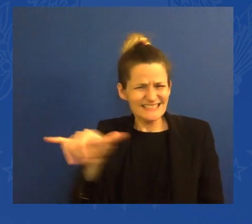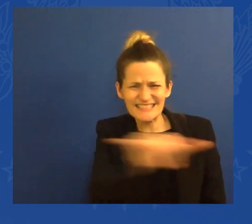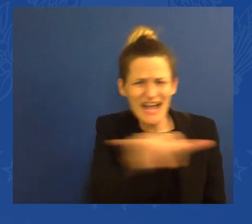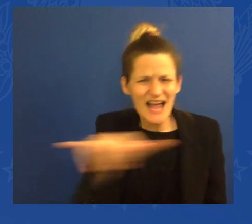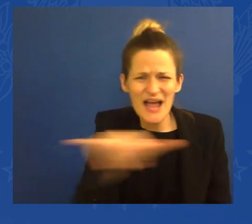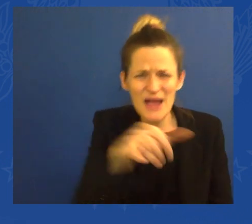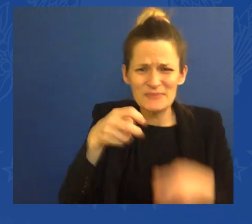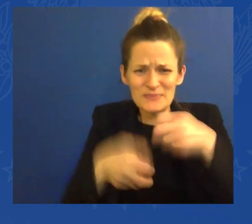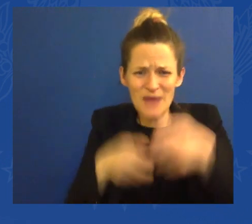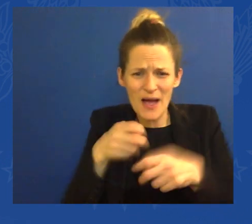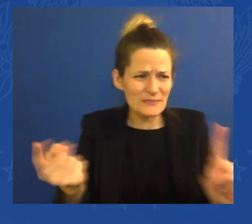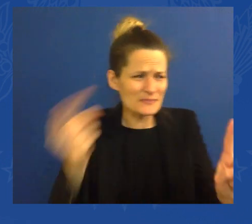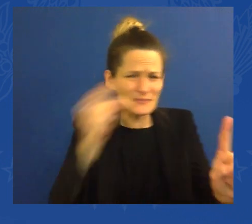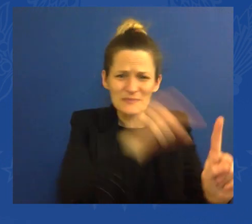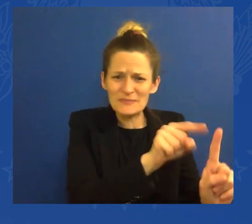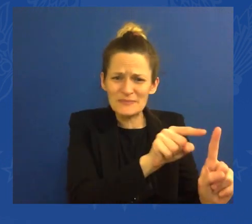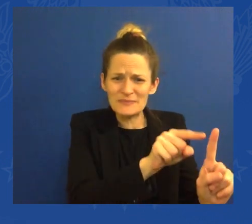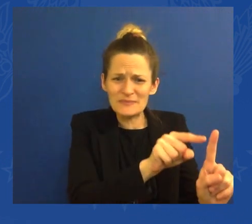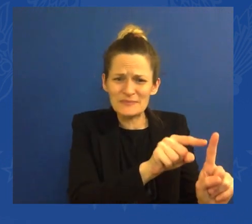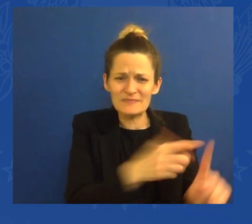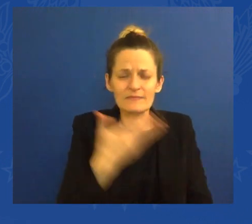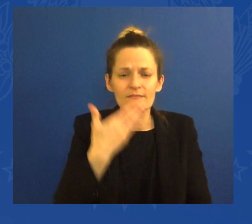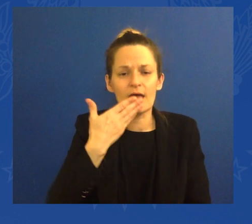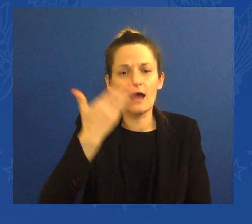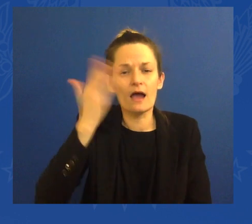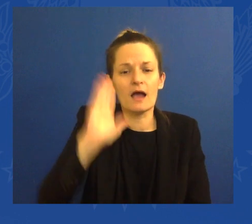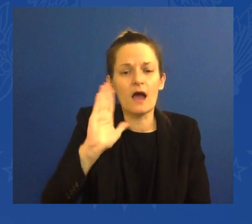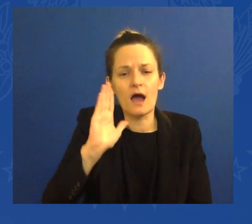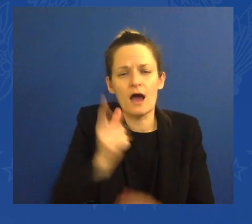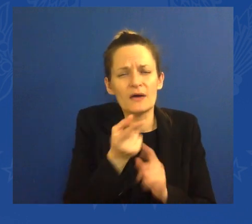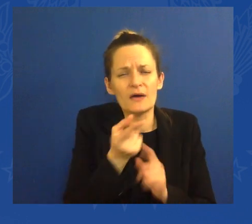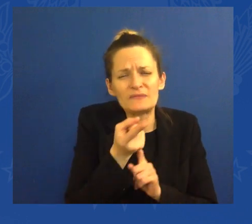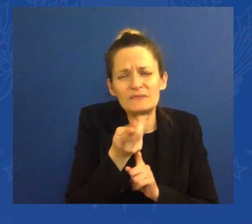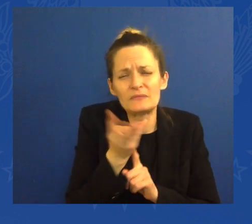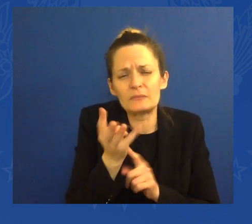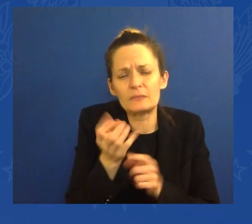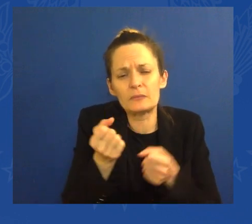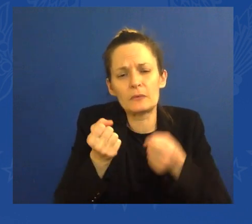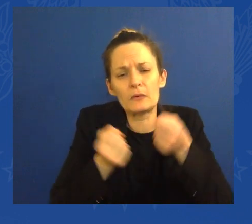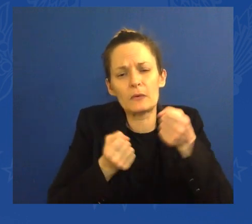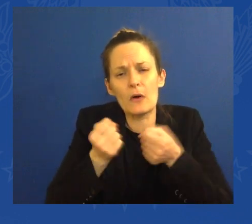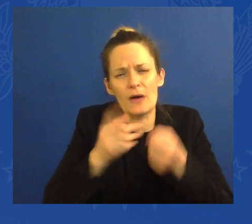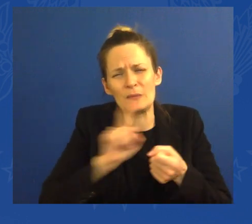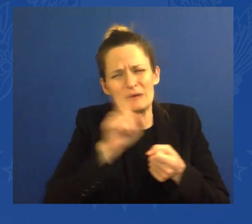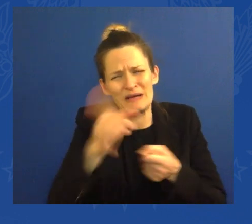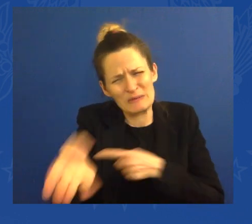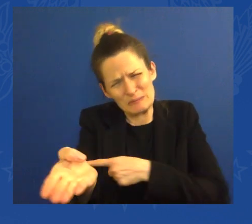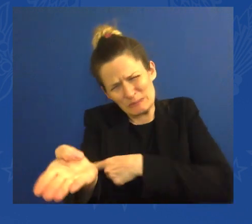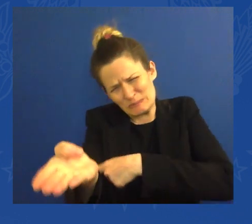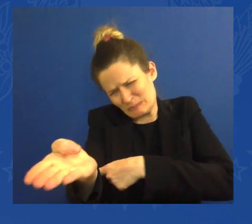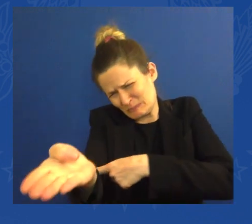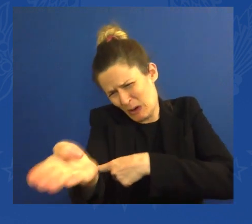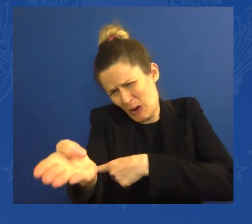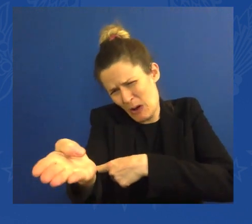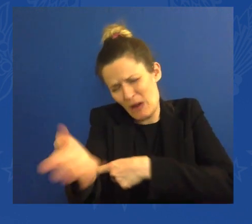No one was killed. You should have seen it. It was astounding how no one died. Had it occurred just three hours later,